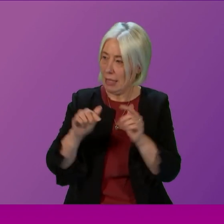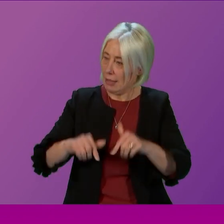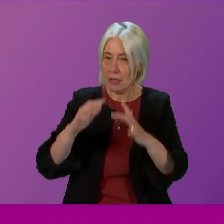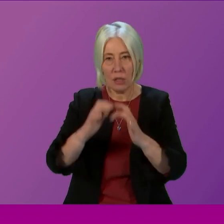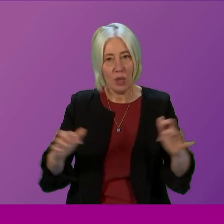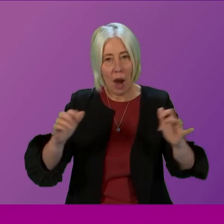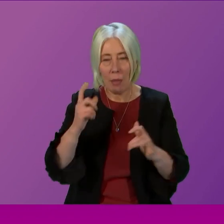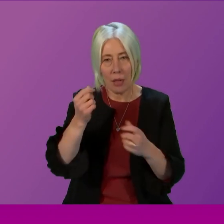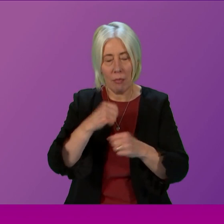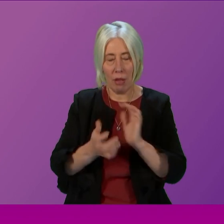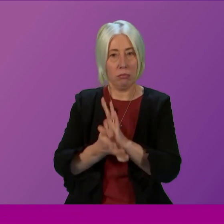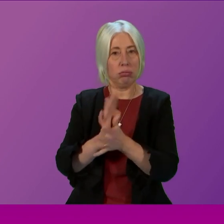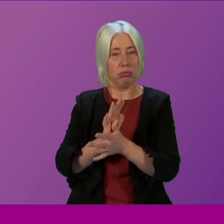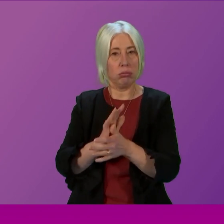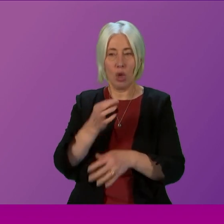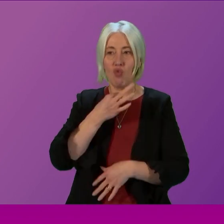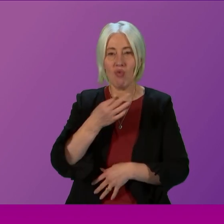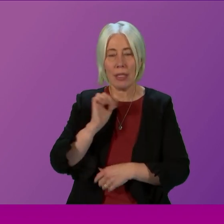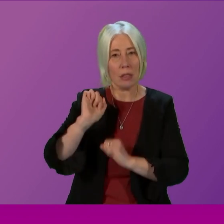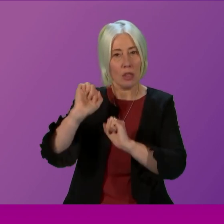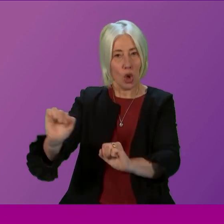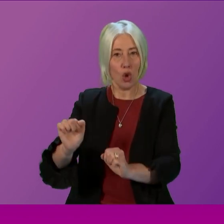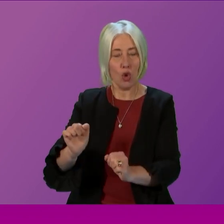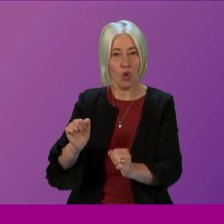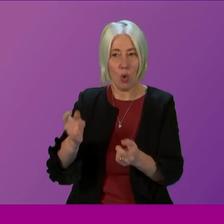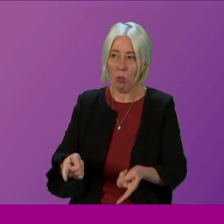into disrepute and undermining your position as Presiding Officer.”